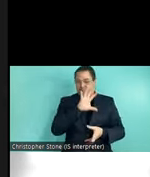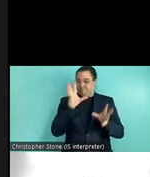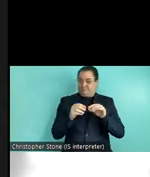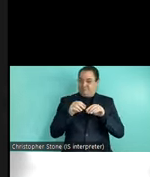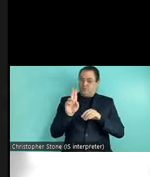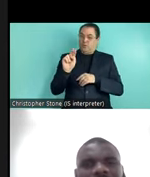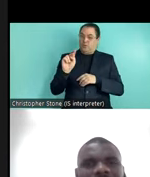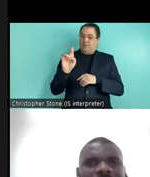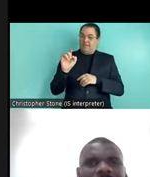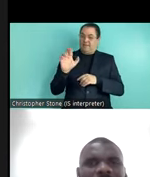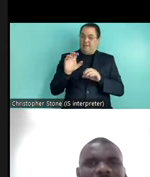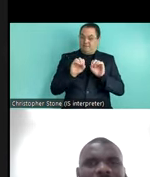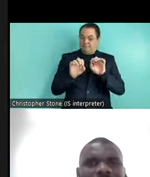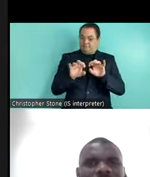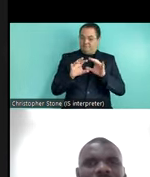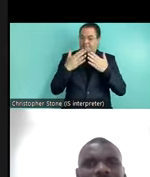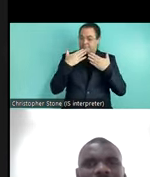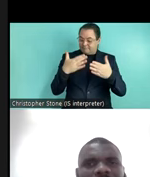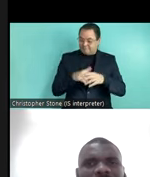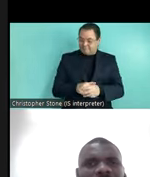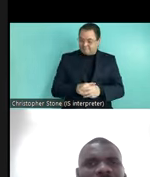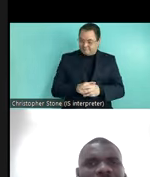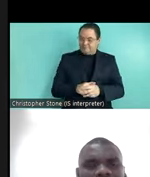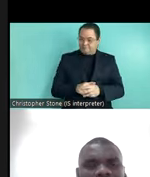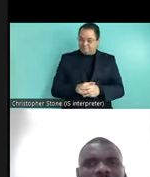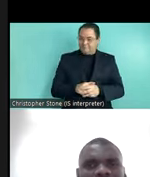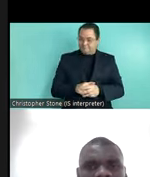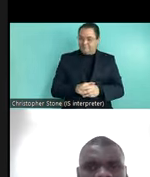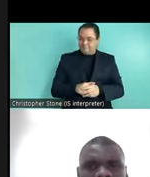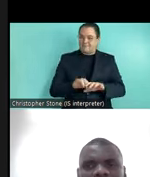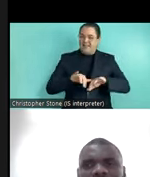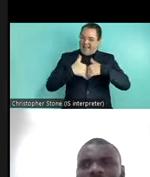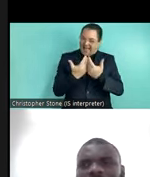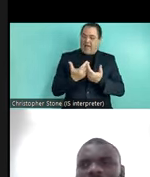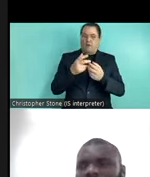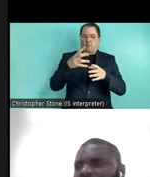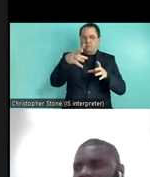on how we engage it to Dr. 15:15:48 pw pollution in our company. Thank